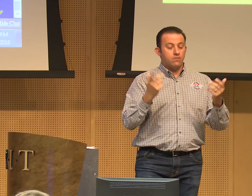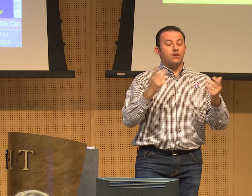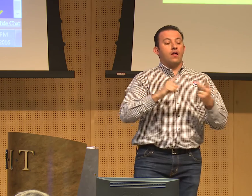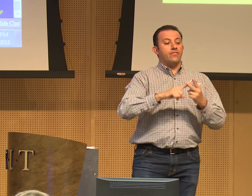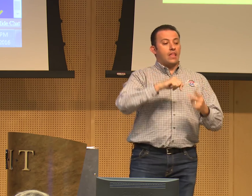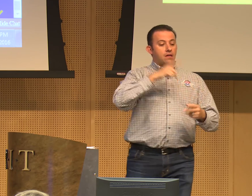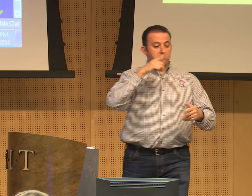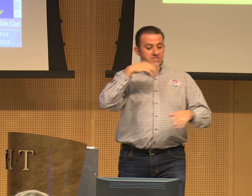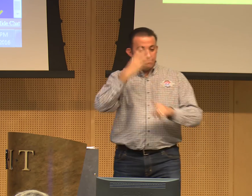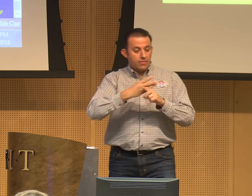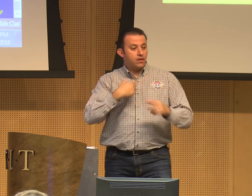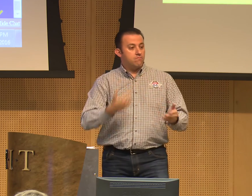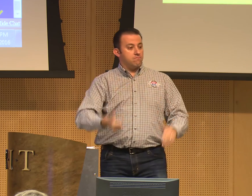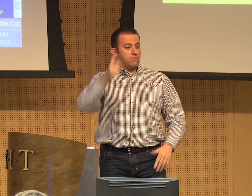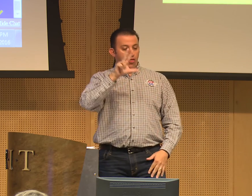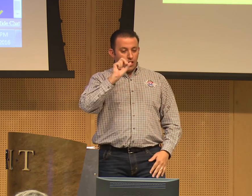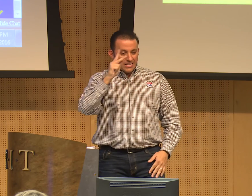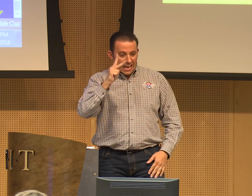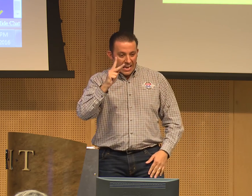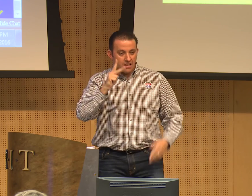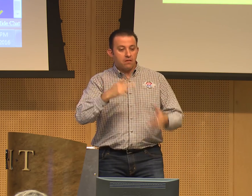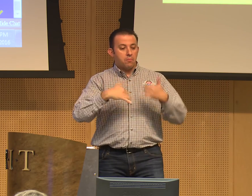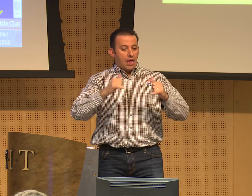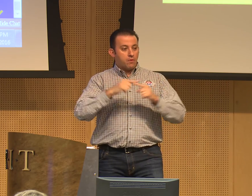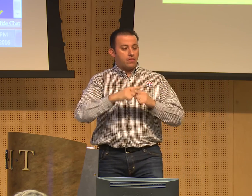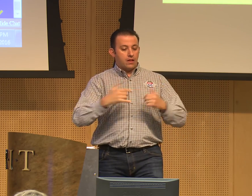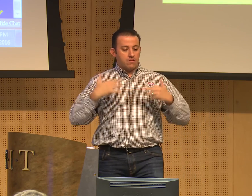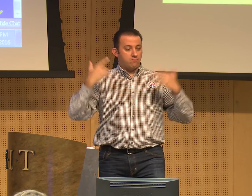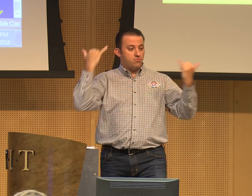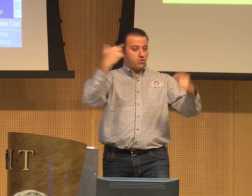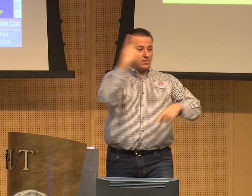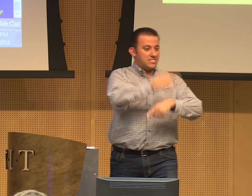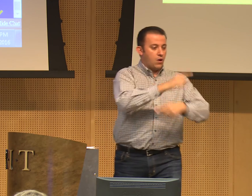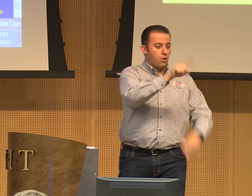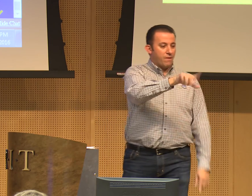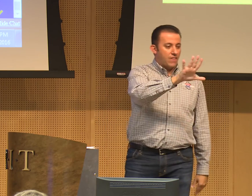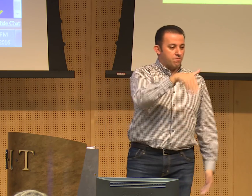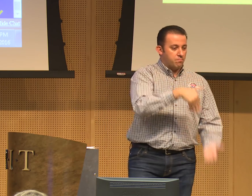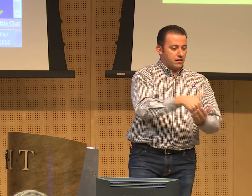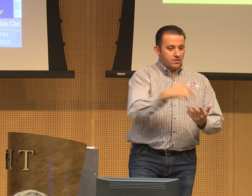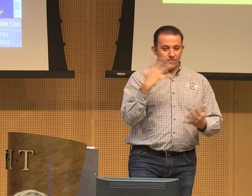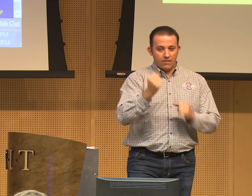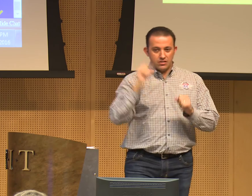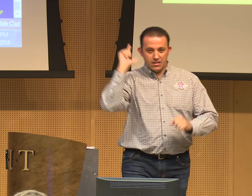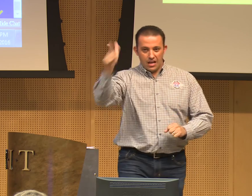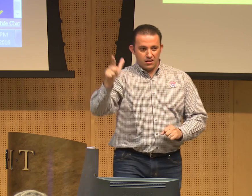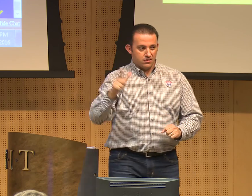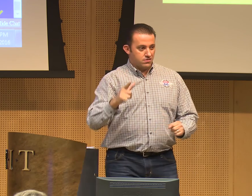And then about 6 months post that, we were at 30K to play with, and today they're at 1.5 million, just 5 years later,